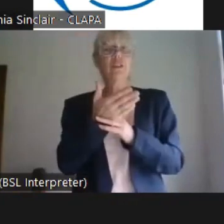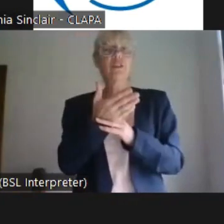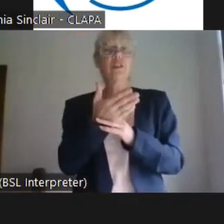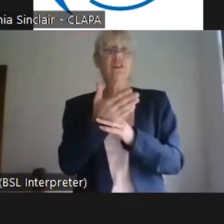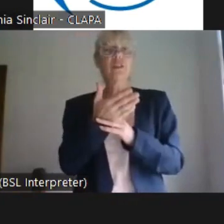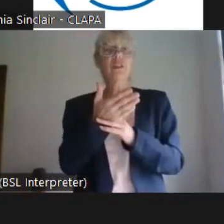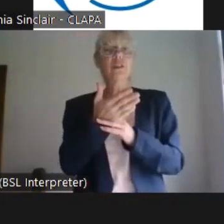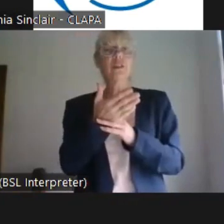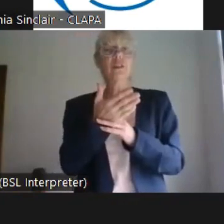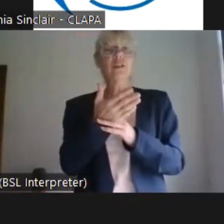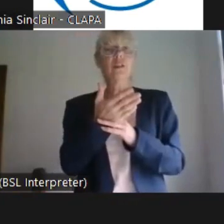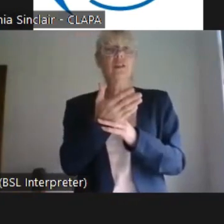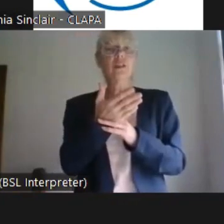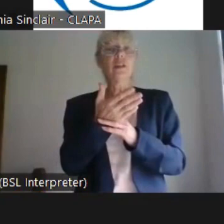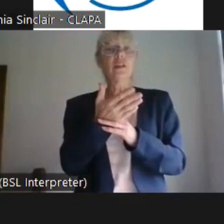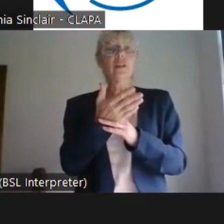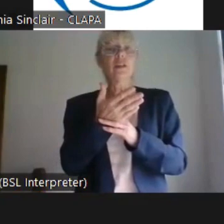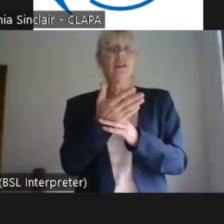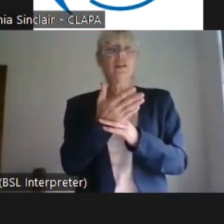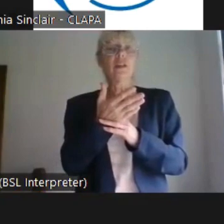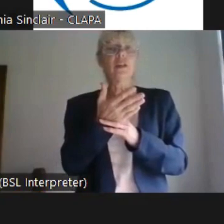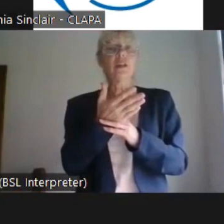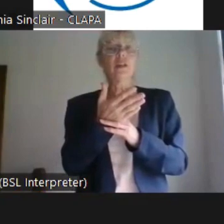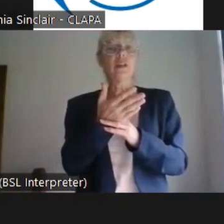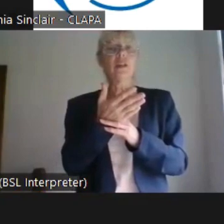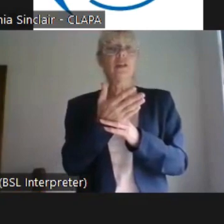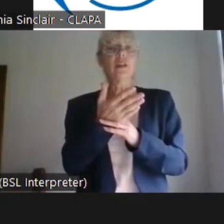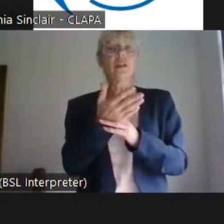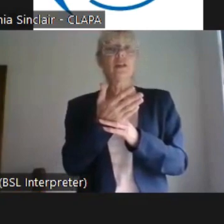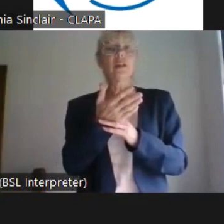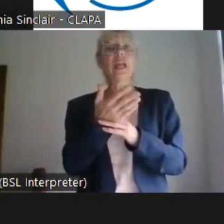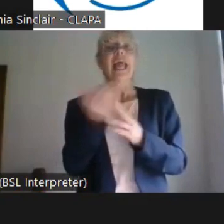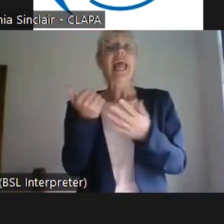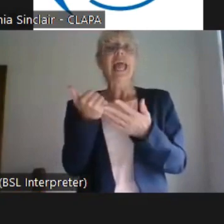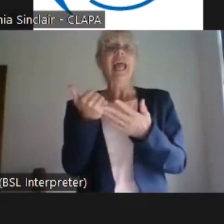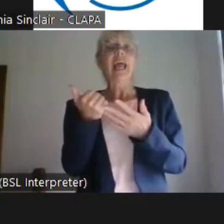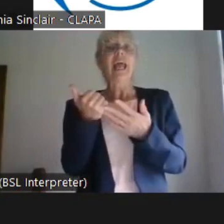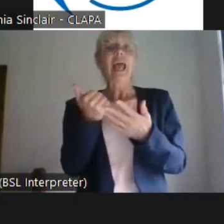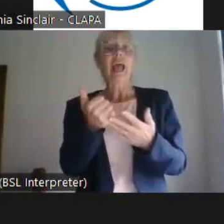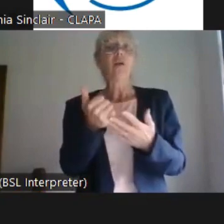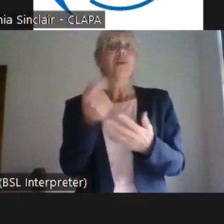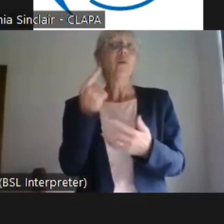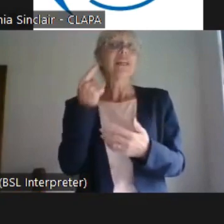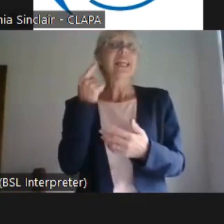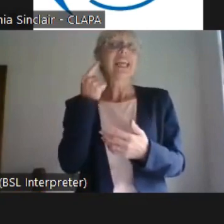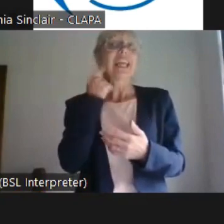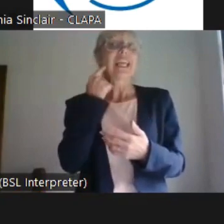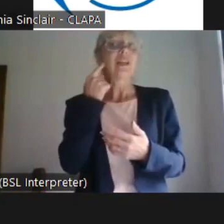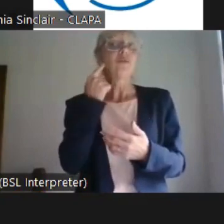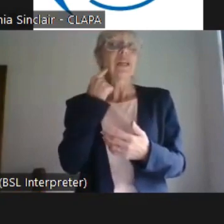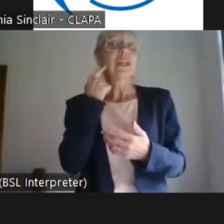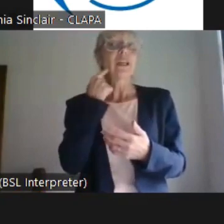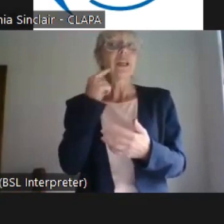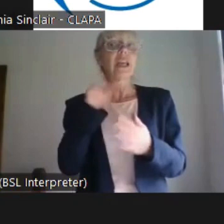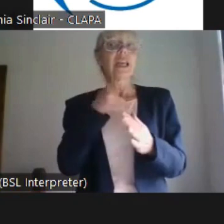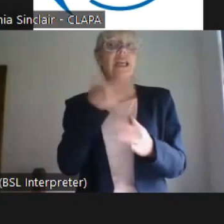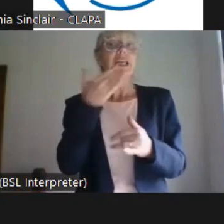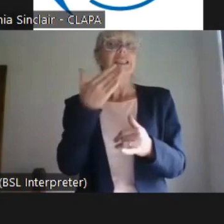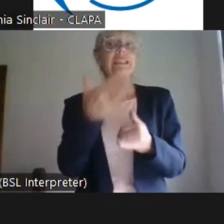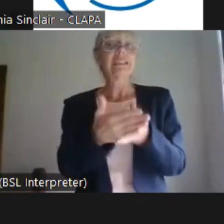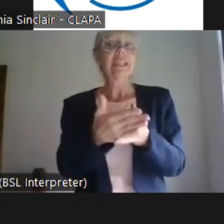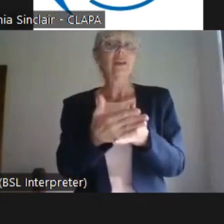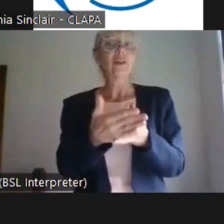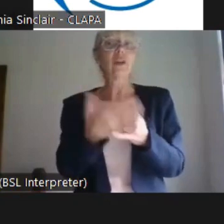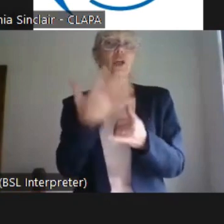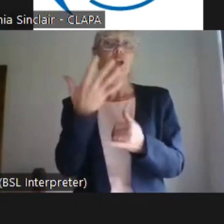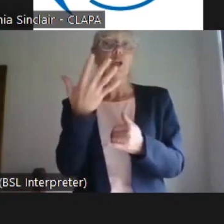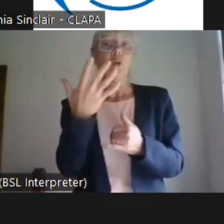call to uh to help with the hearing until you reach that stage of the intervention if need be